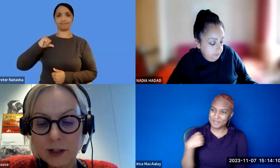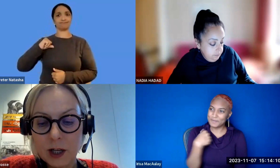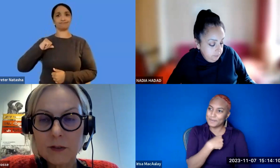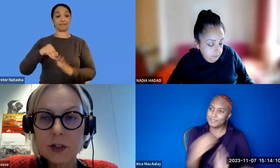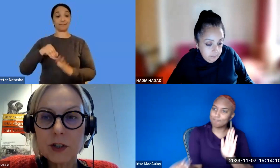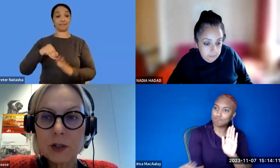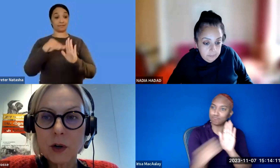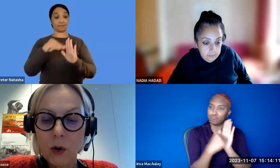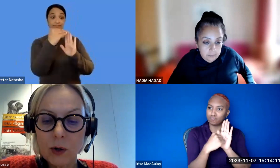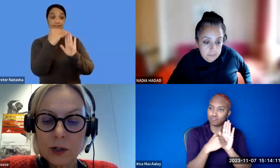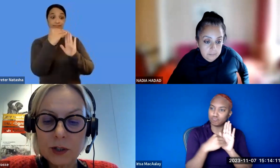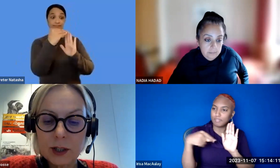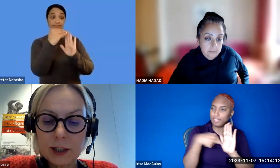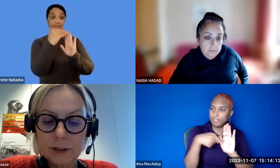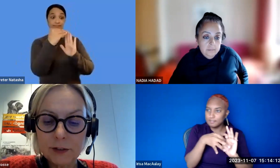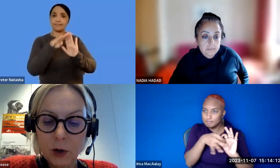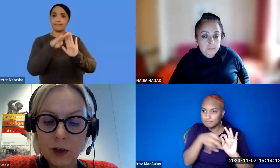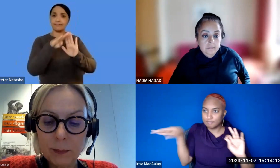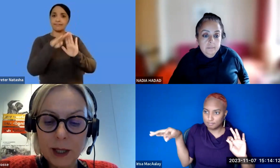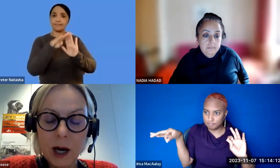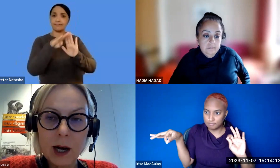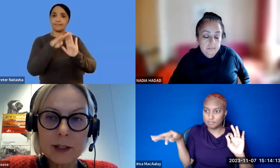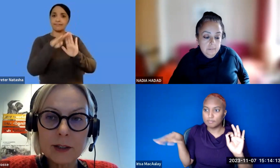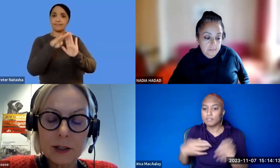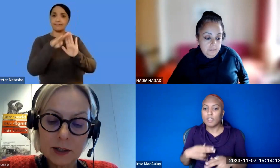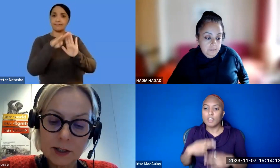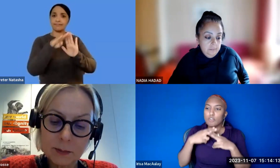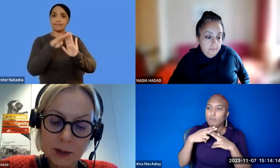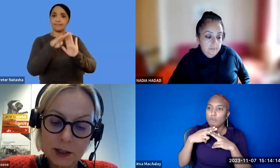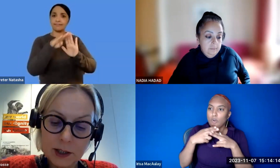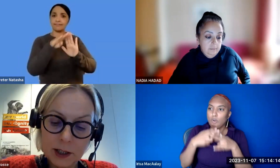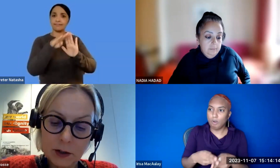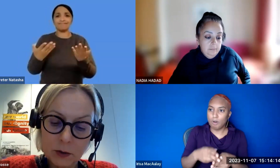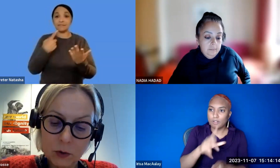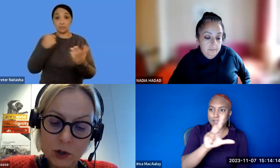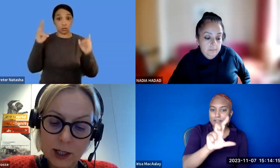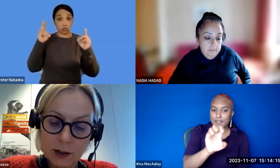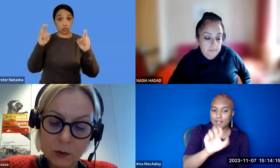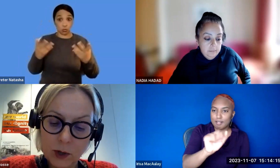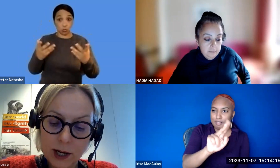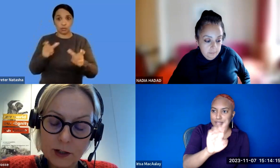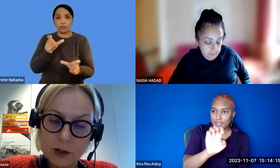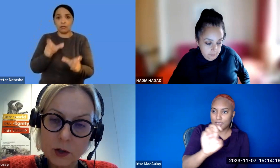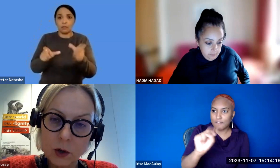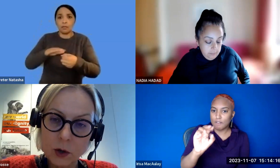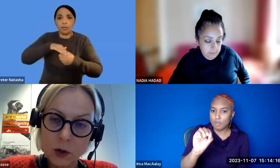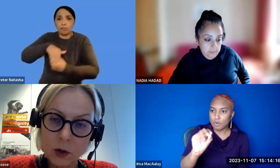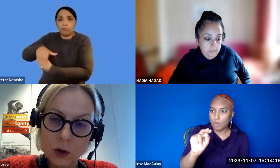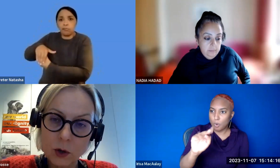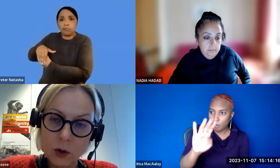which is called "Leave no one behind: disability inclusion EU external action".